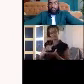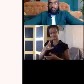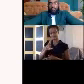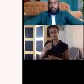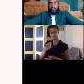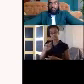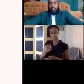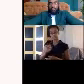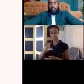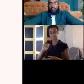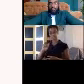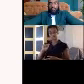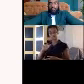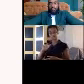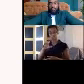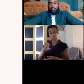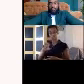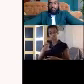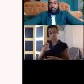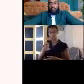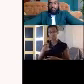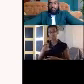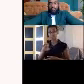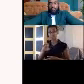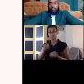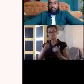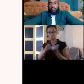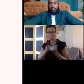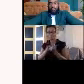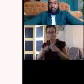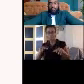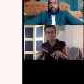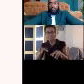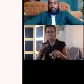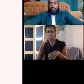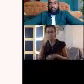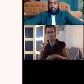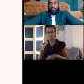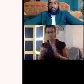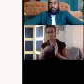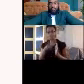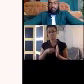you might lose, you might not be able to talk to some family members about something. But